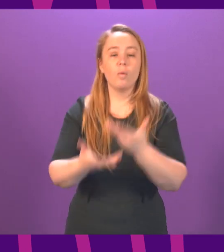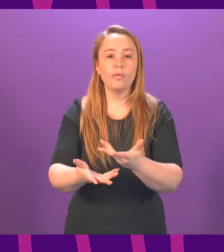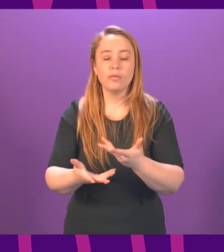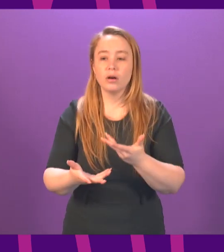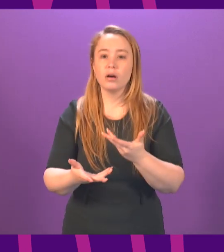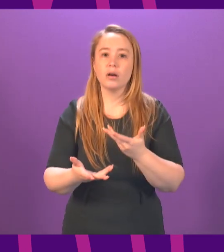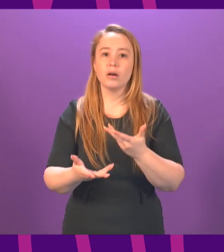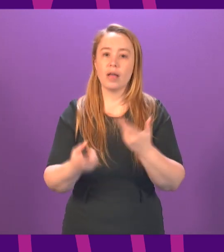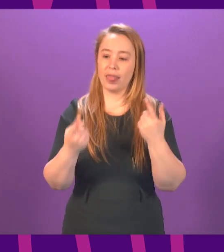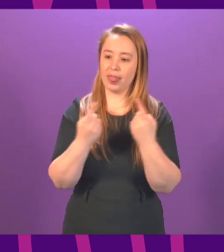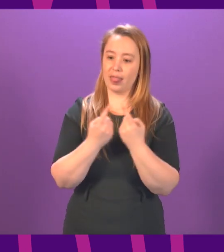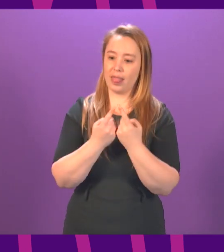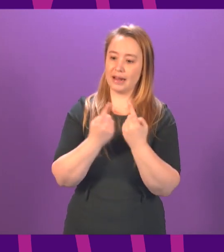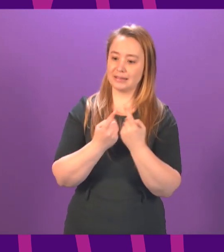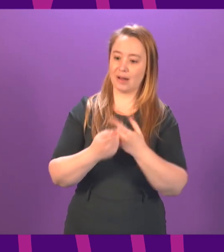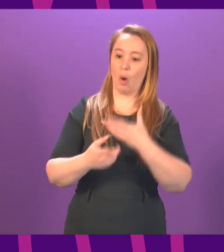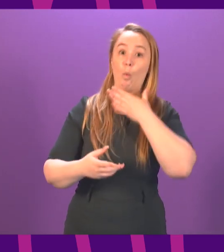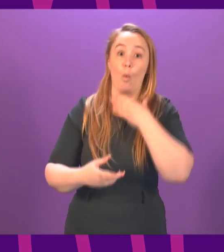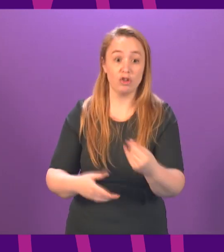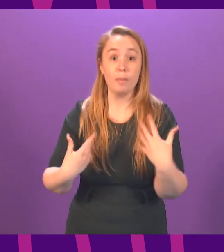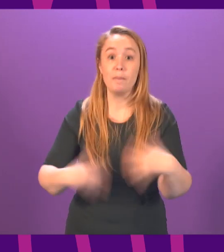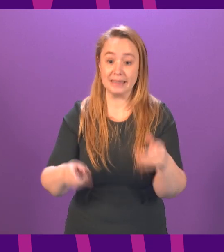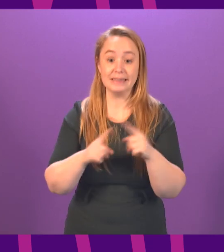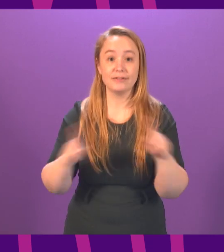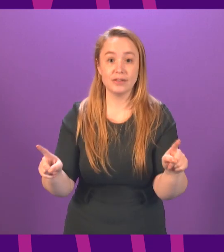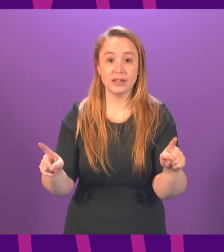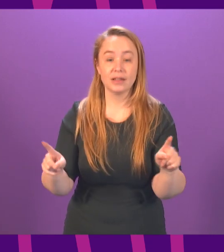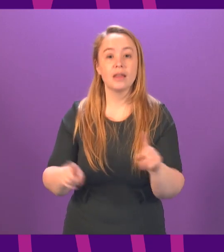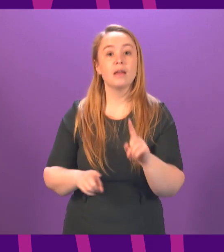I wish we could have done differently, as I have just done, ultimately, it is not for